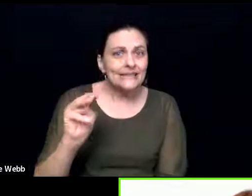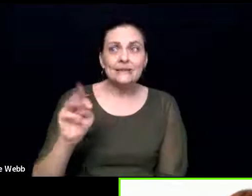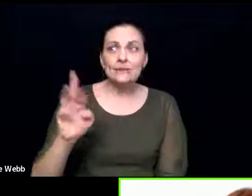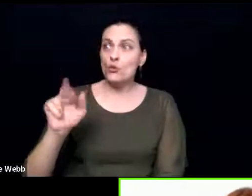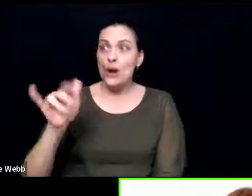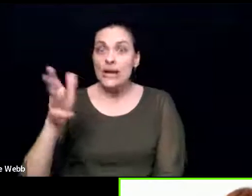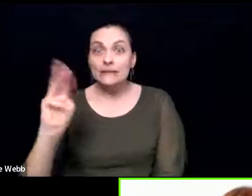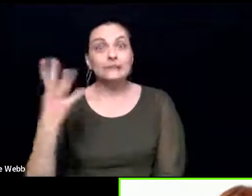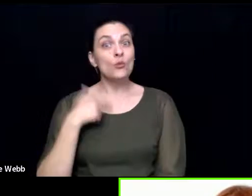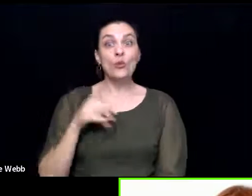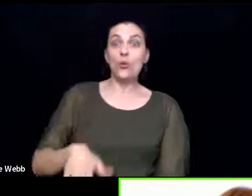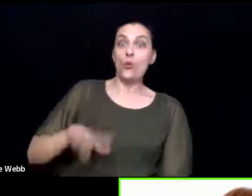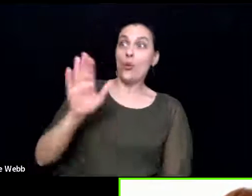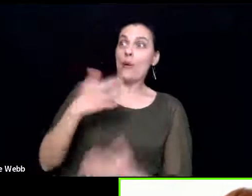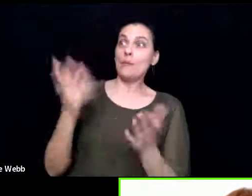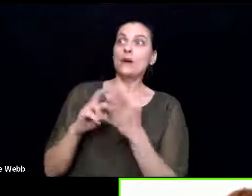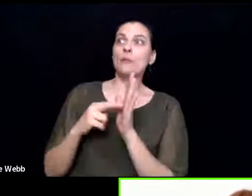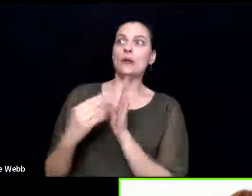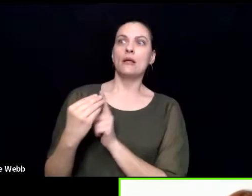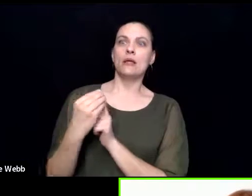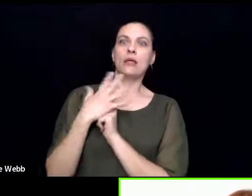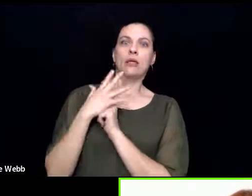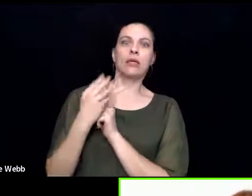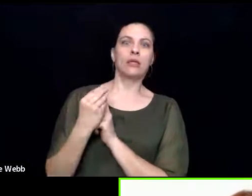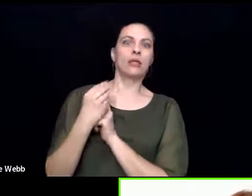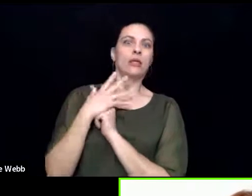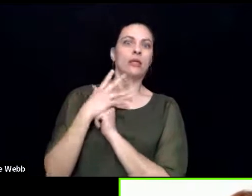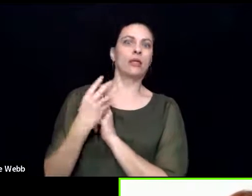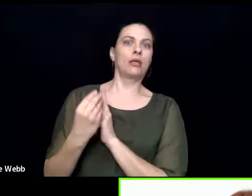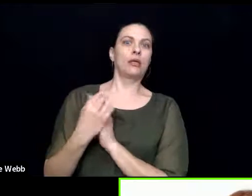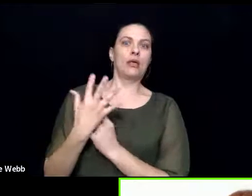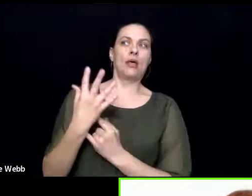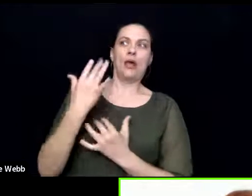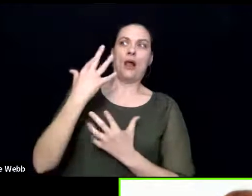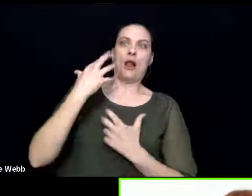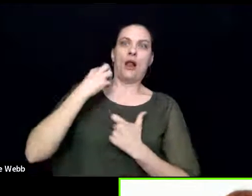and sexism. MELINDA EPLER: It is a process. You have to go deep, do the work and build that